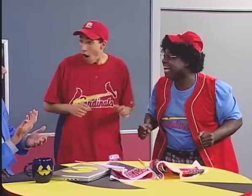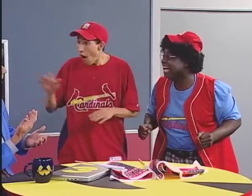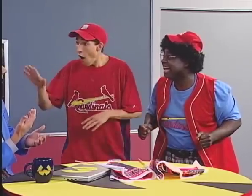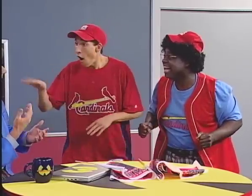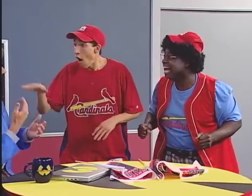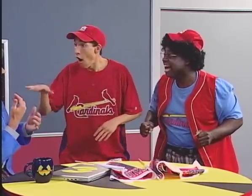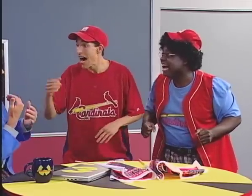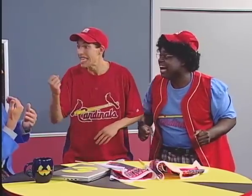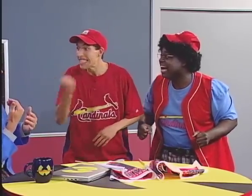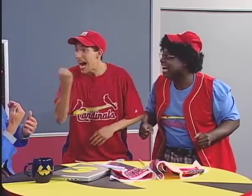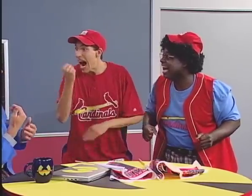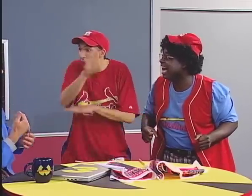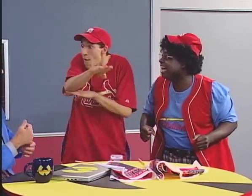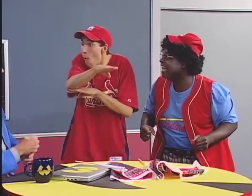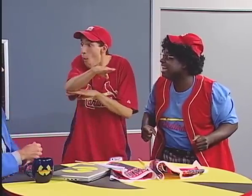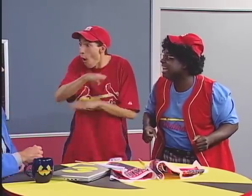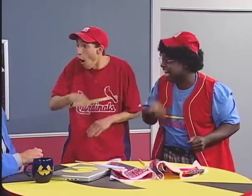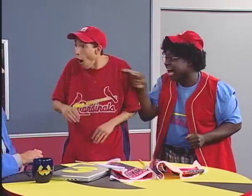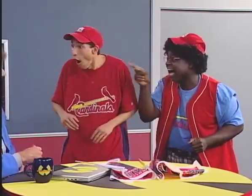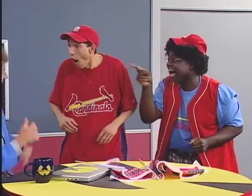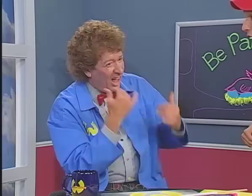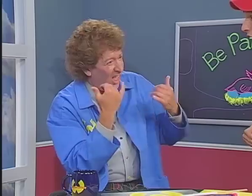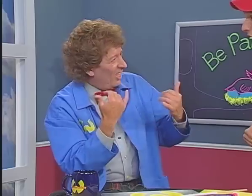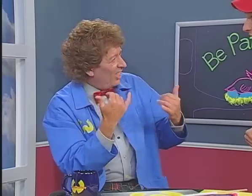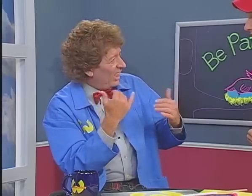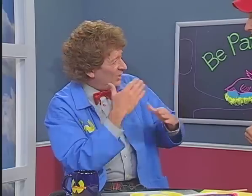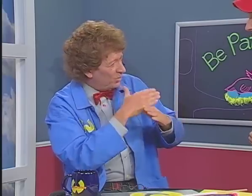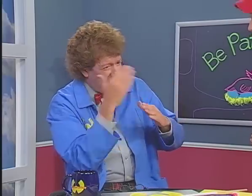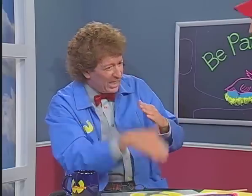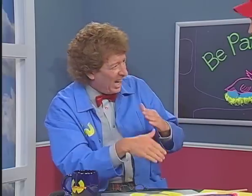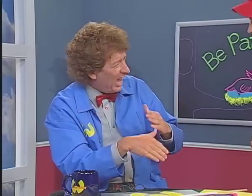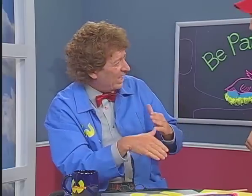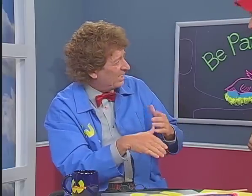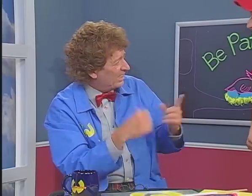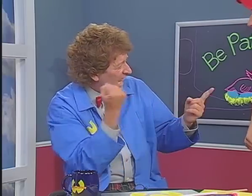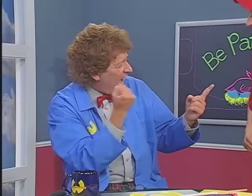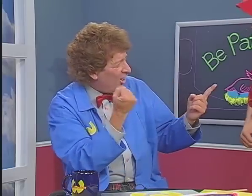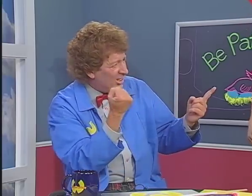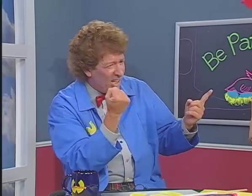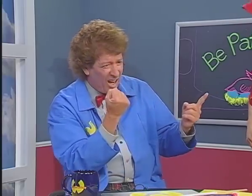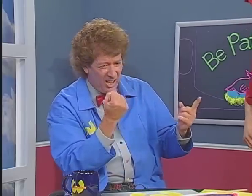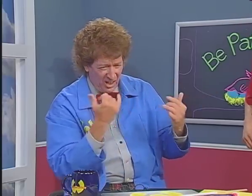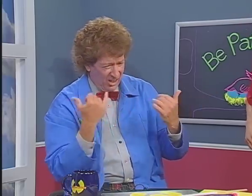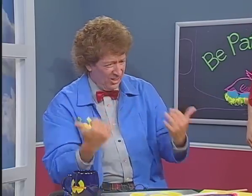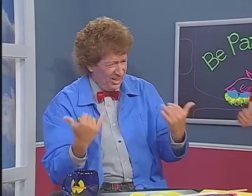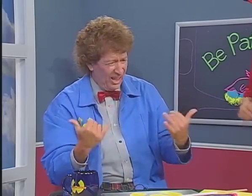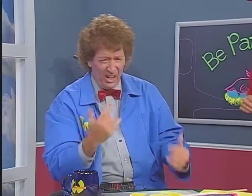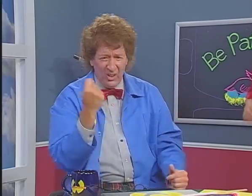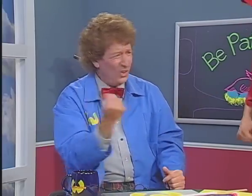UH, YEAH, UH, SATURDAY AFTERNOON. THIS WEEKEND? SATURDAY?